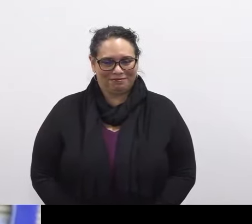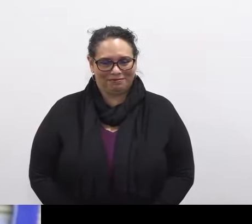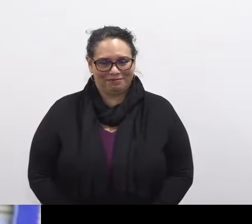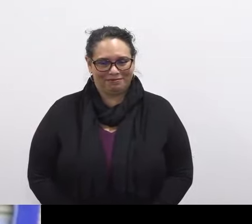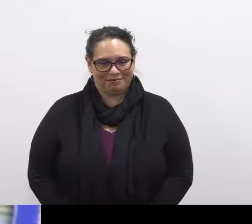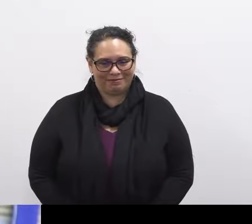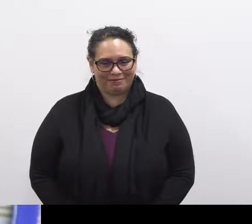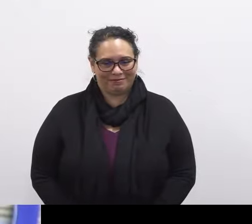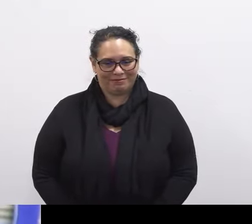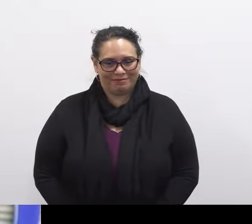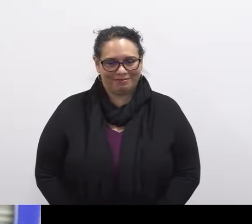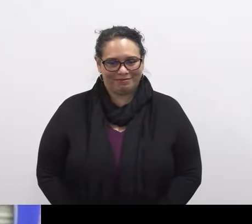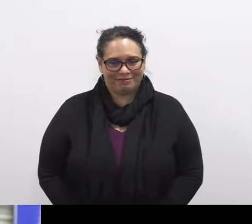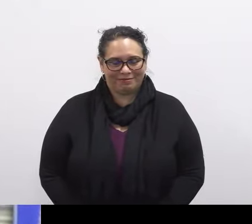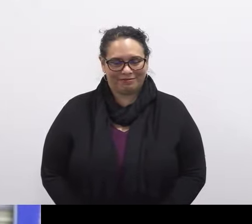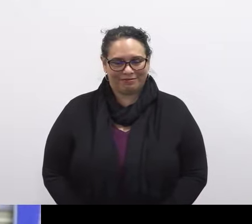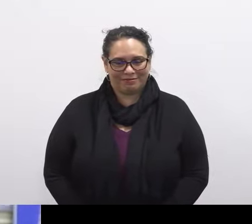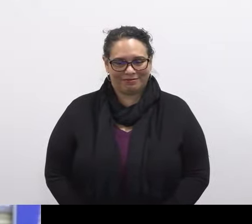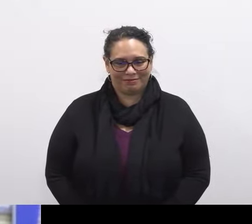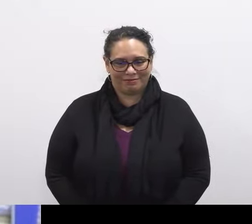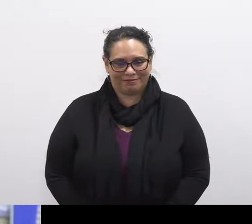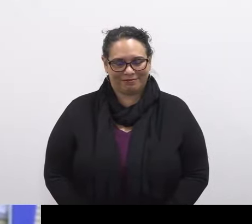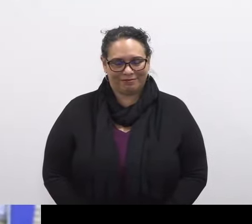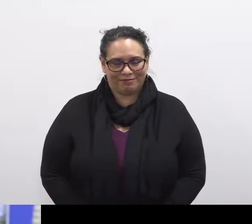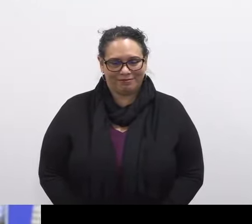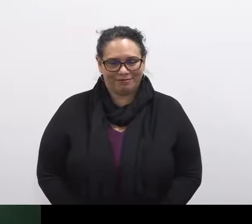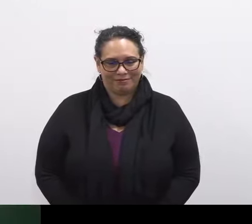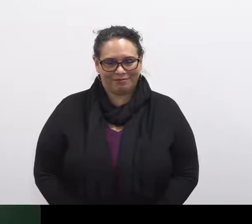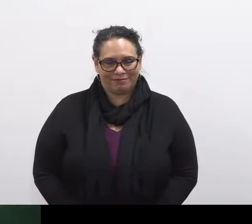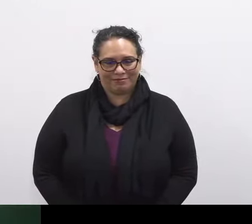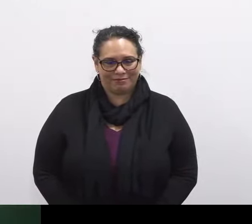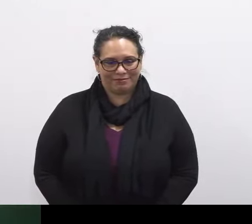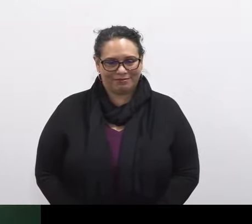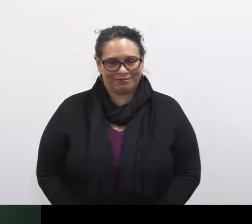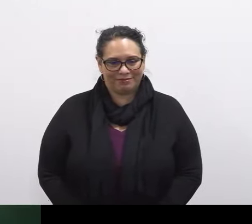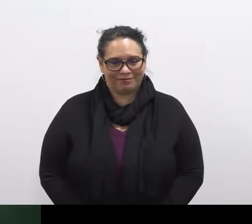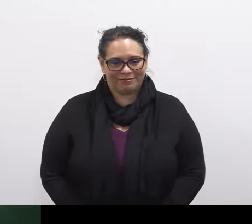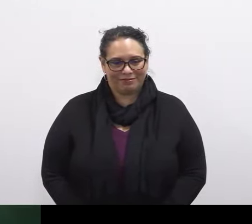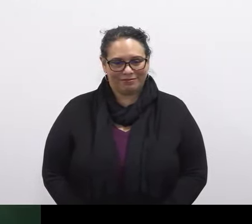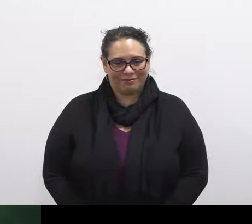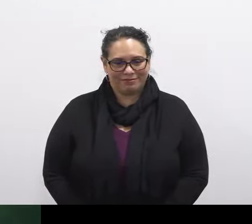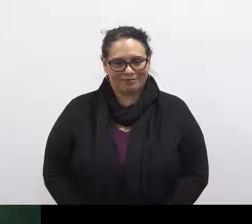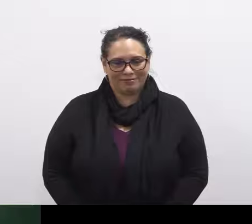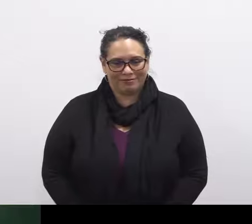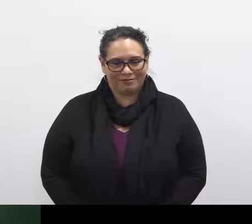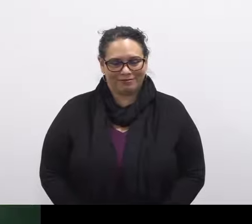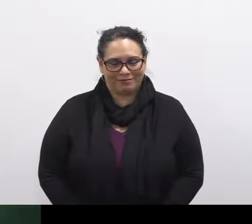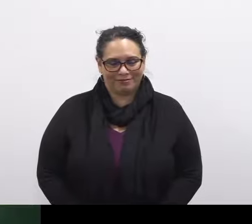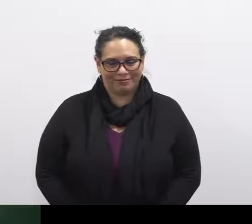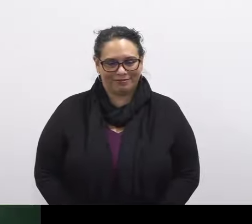to get those met for the accessibility for everyone. I just look forward to working here many, many years from now.